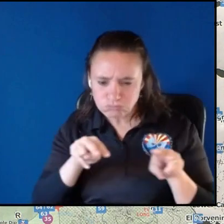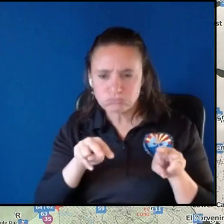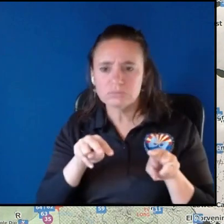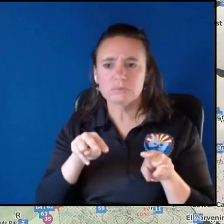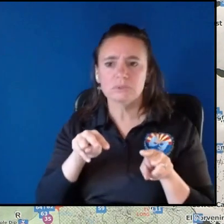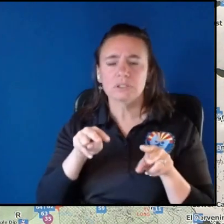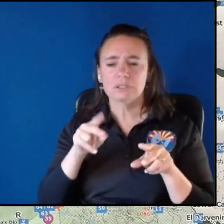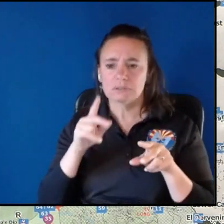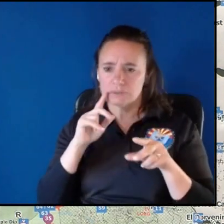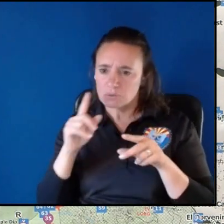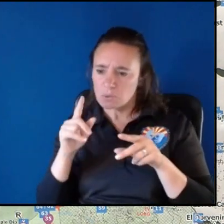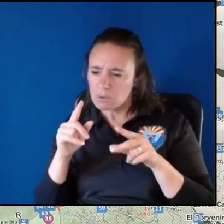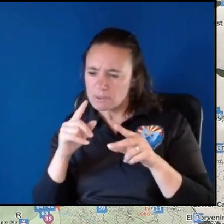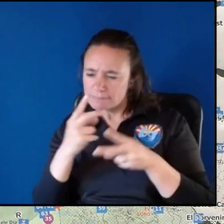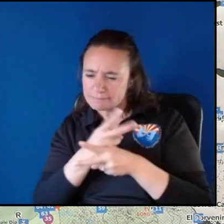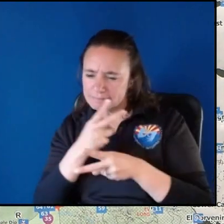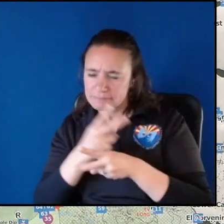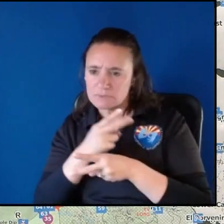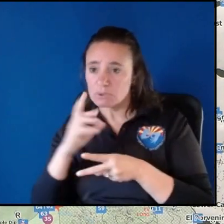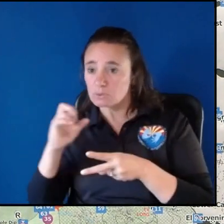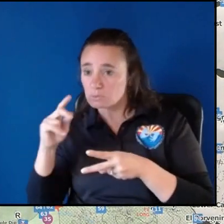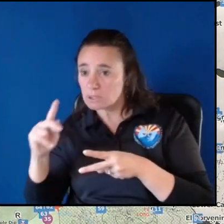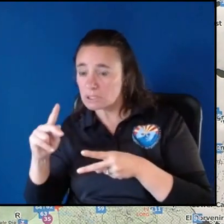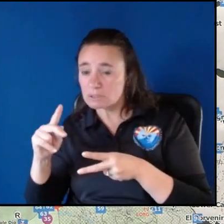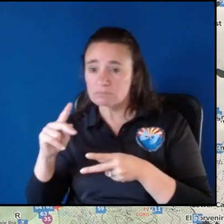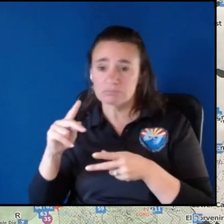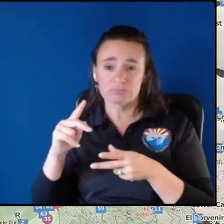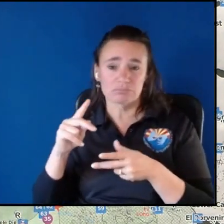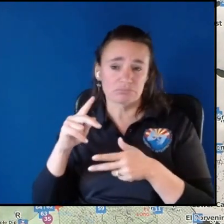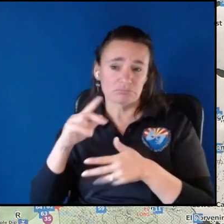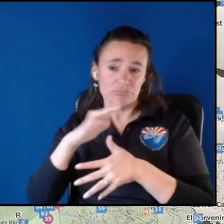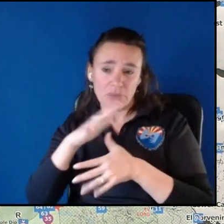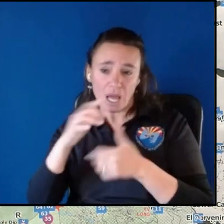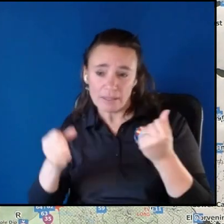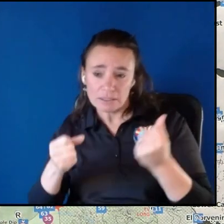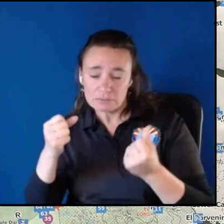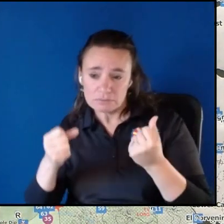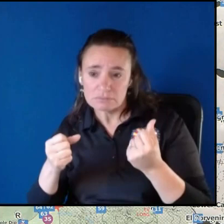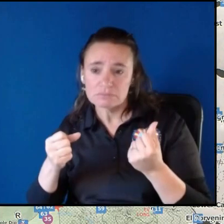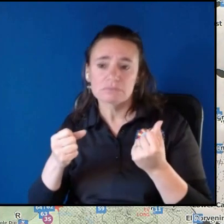and continue with that work. So, that certainly is an option